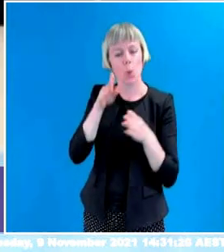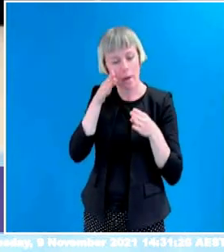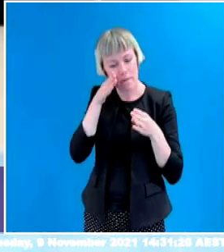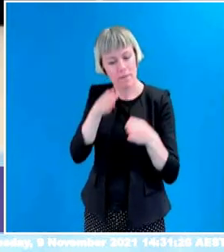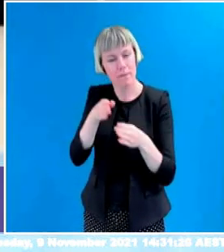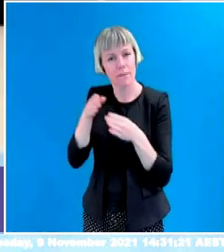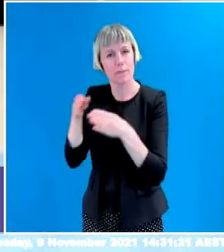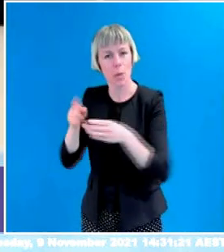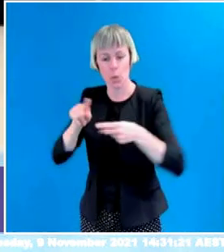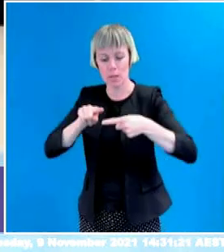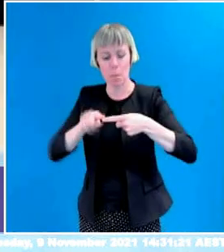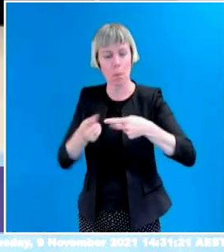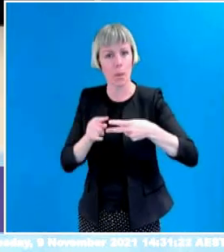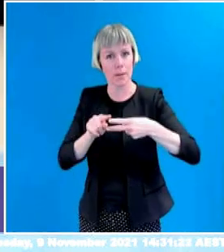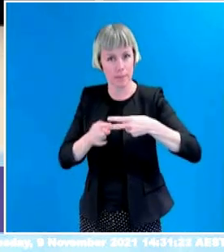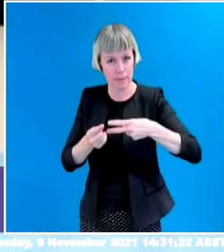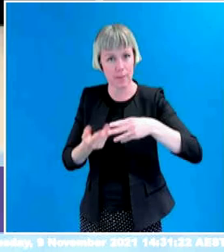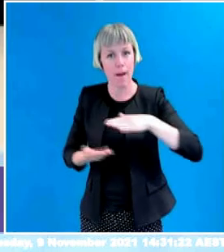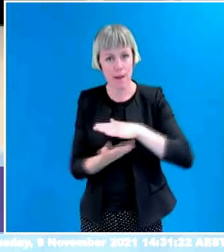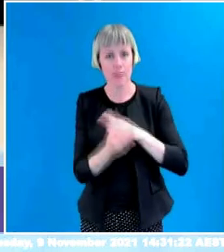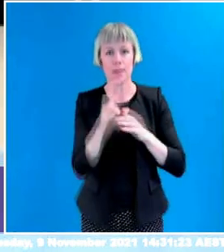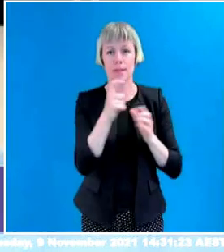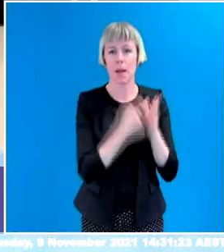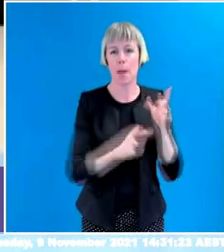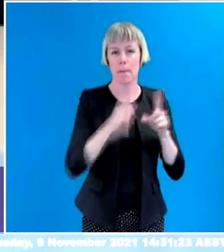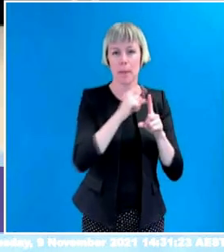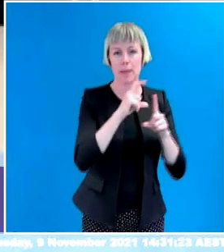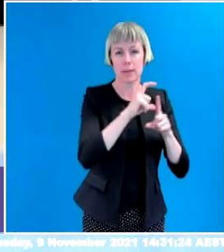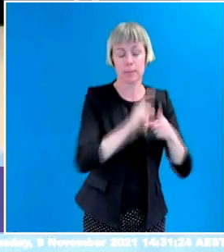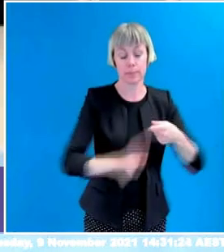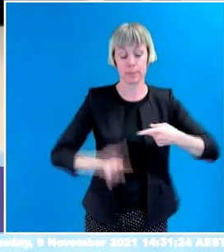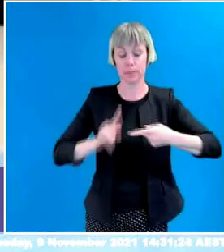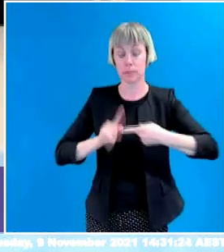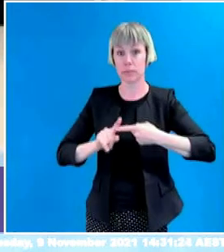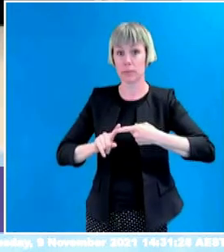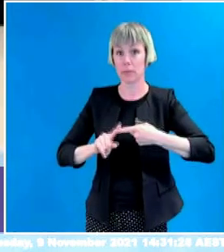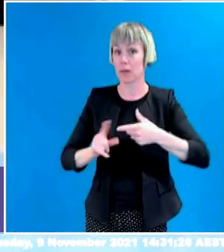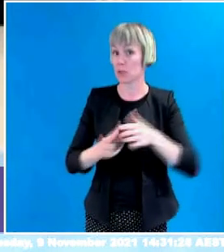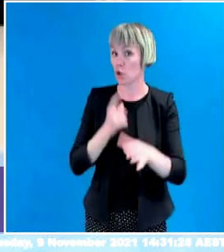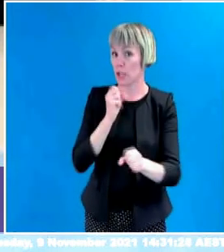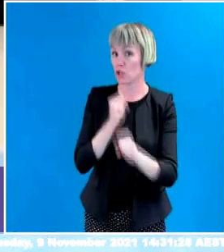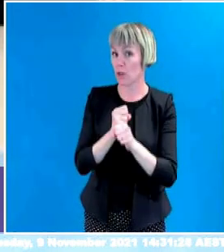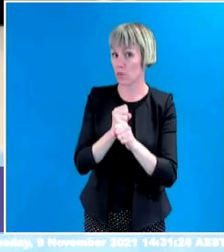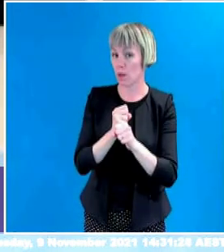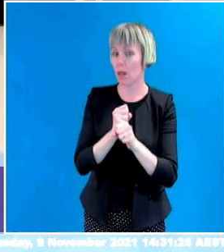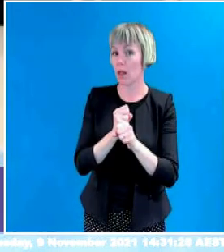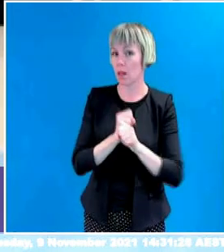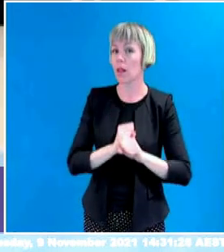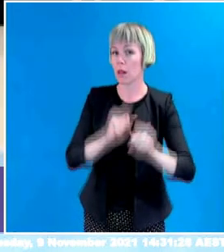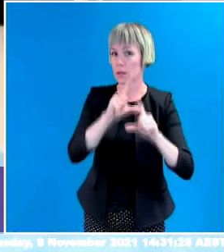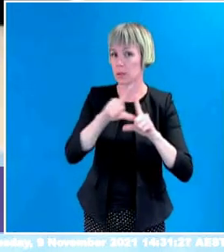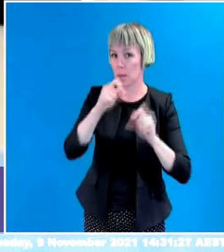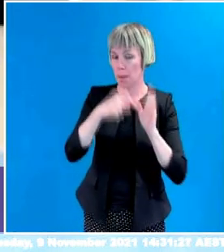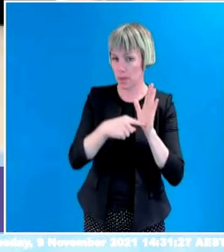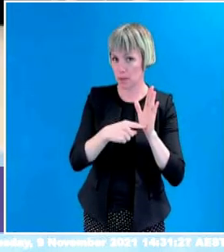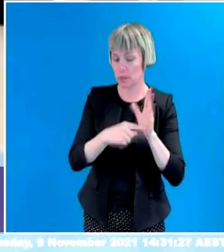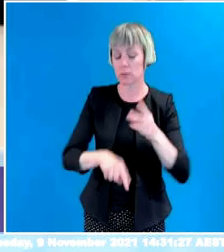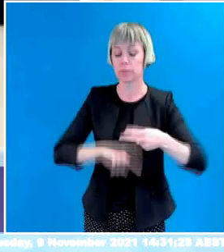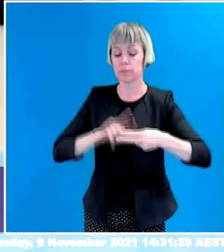So one is the Attorney-General's Department and the other, it was originally a different department but it is now the